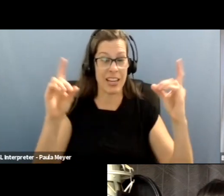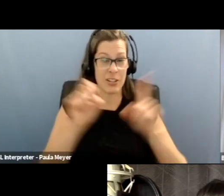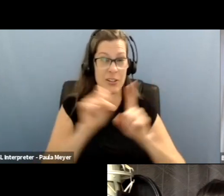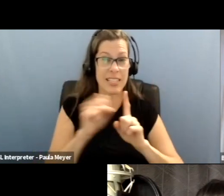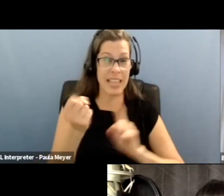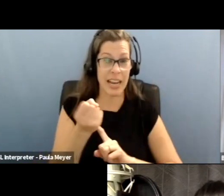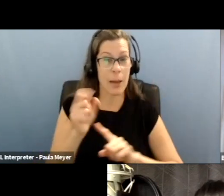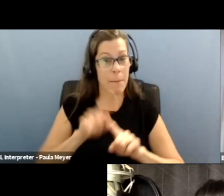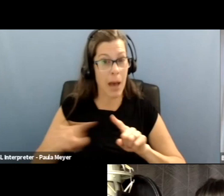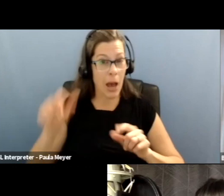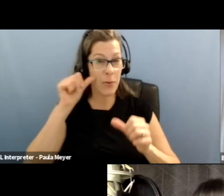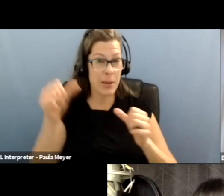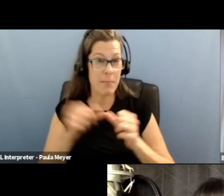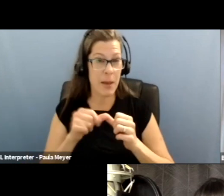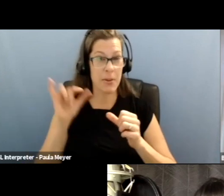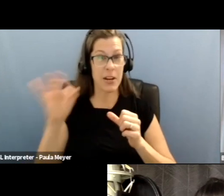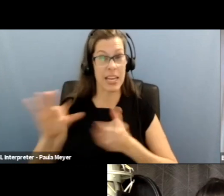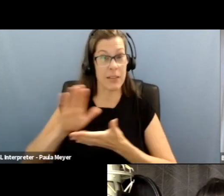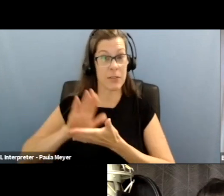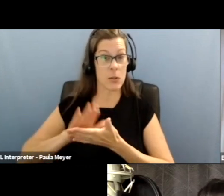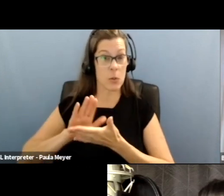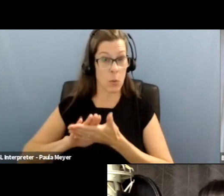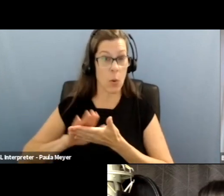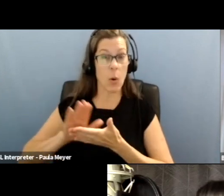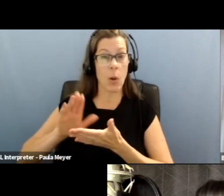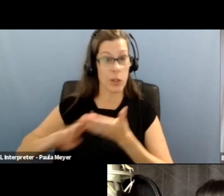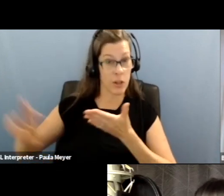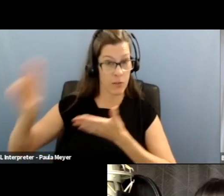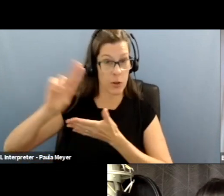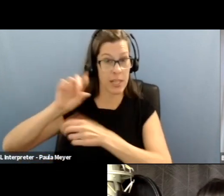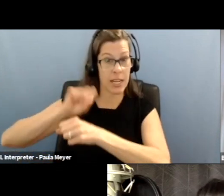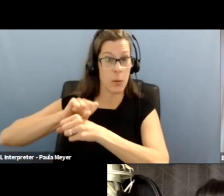like when I'm doing school work for different universities, I have to be very conscious of the fact,